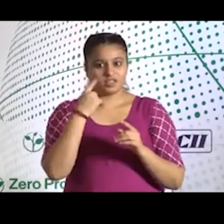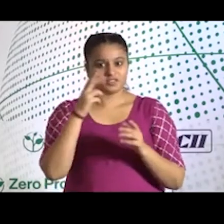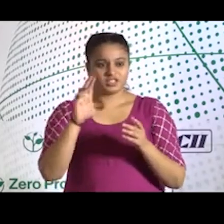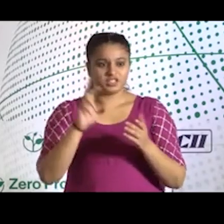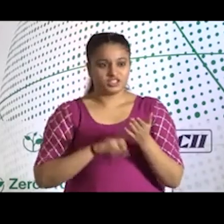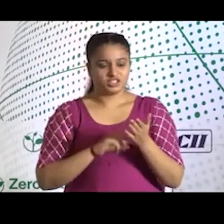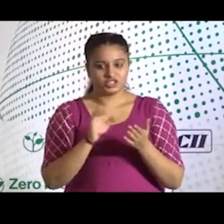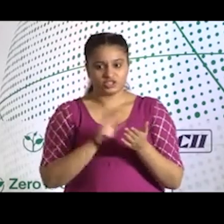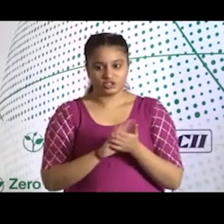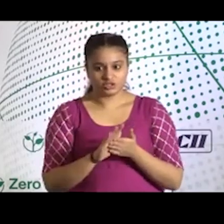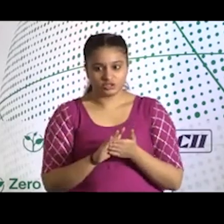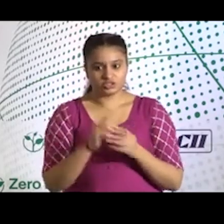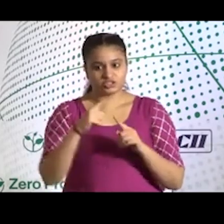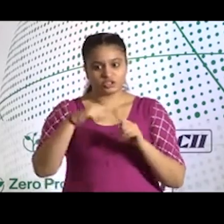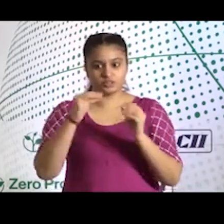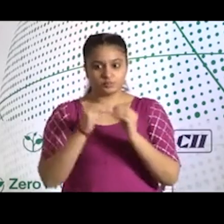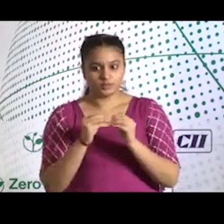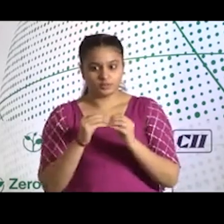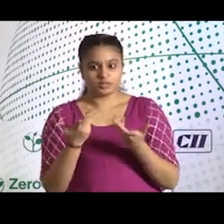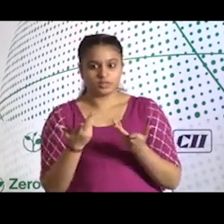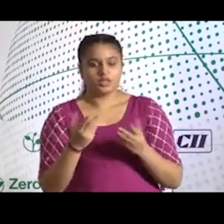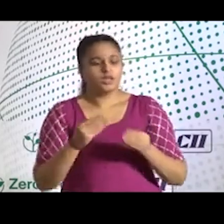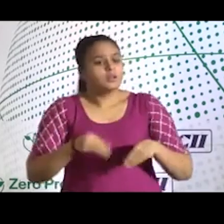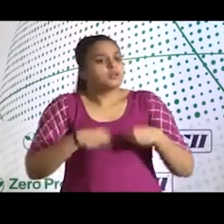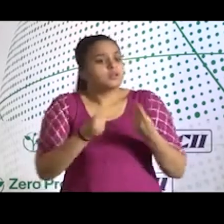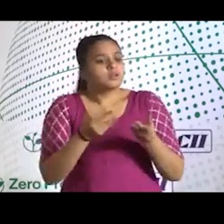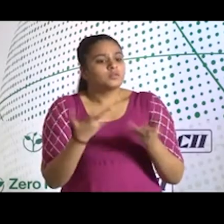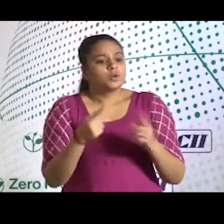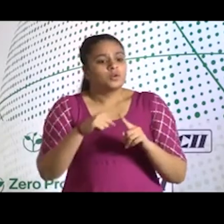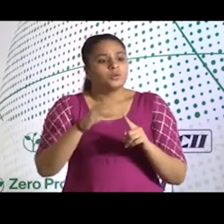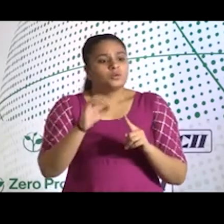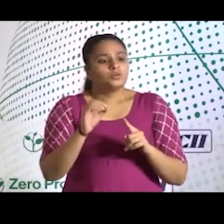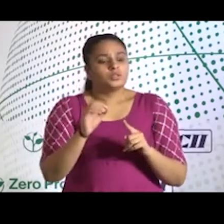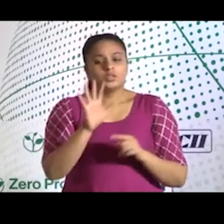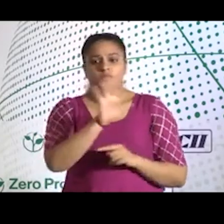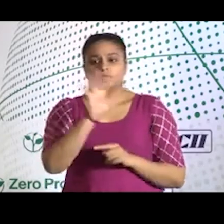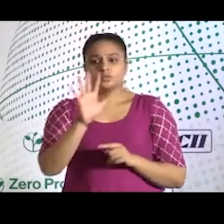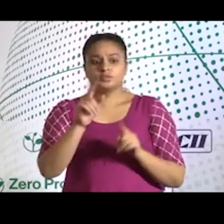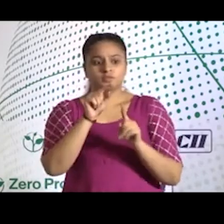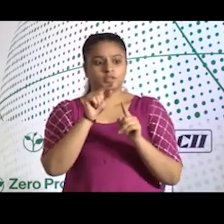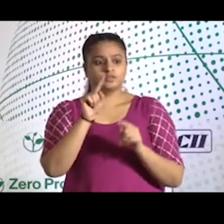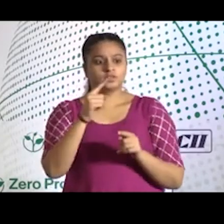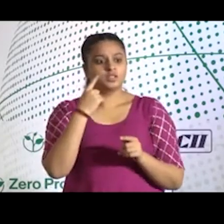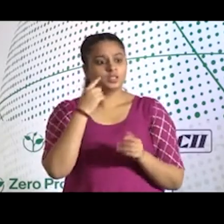Now, how can you provide a 55 inch TV in a cubicle?